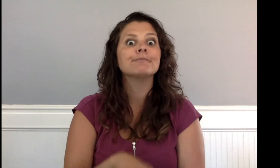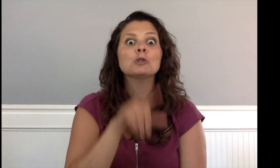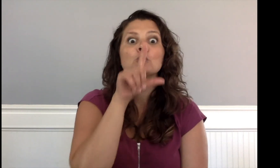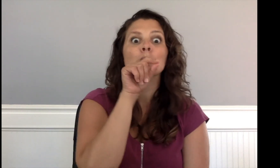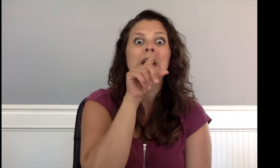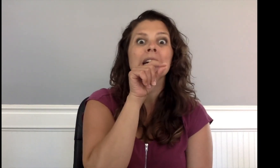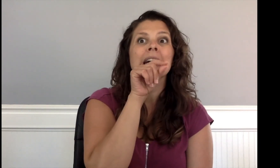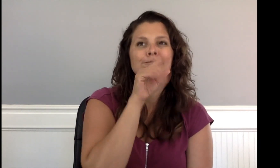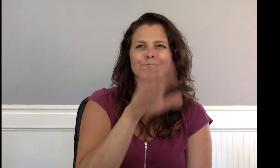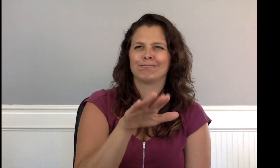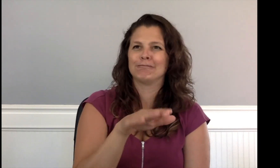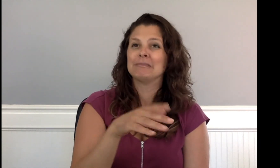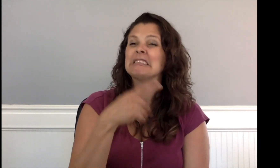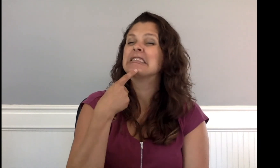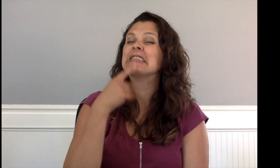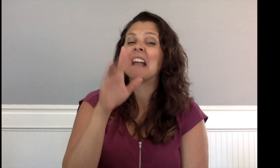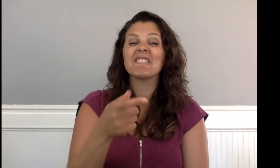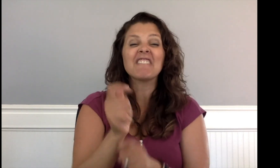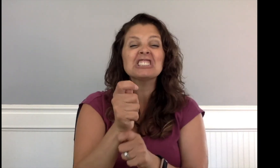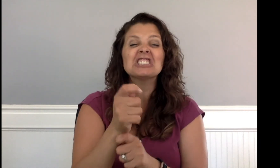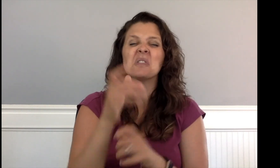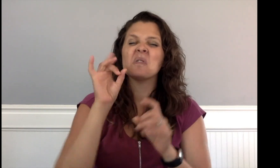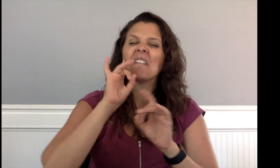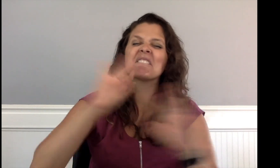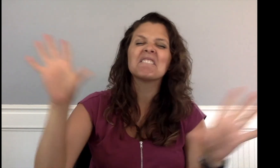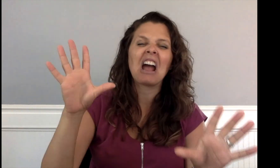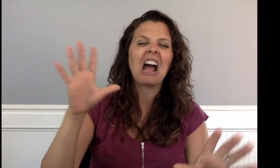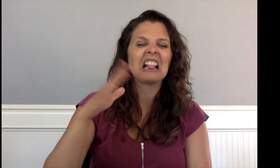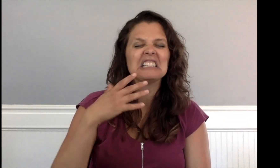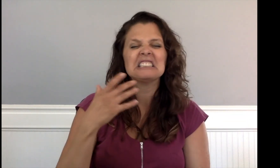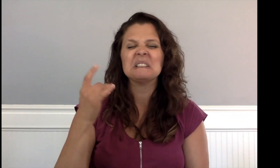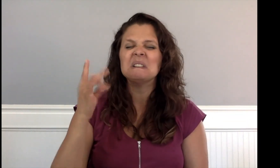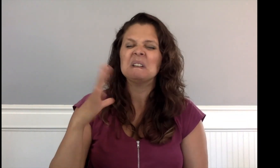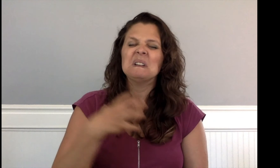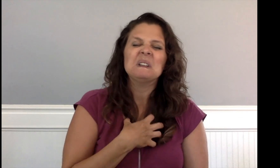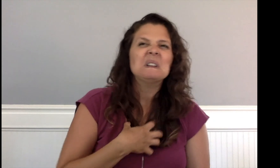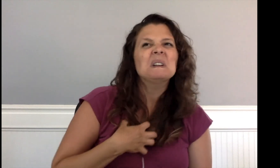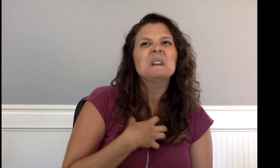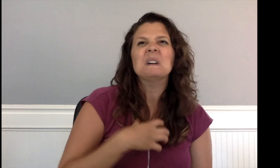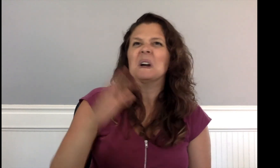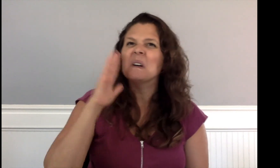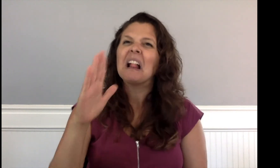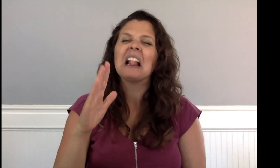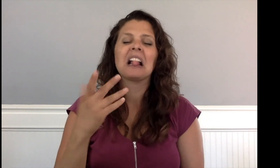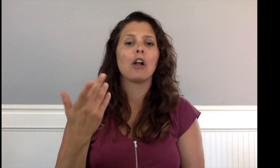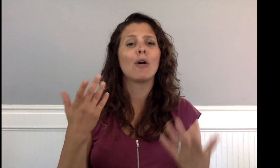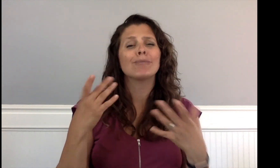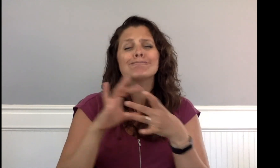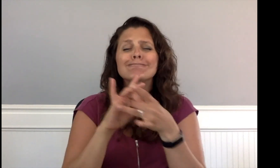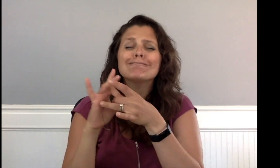Miss Tweedy had promised violence and bonding